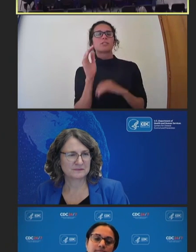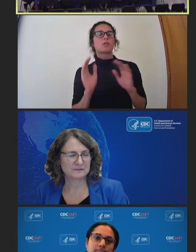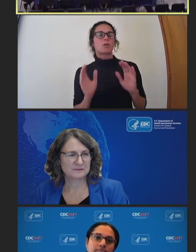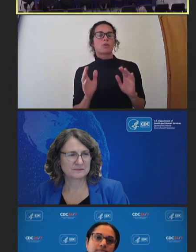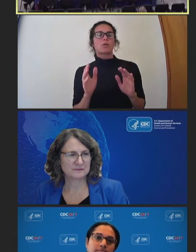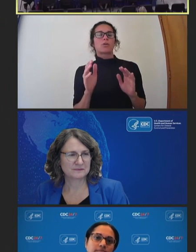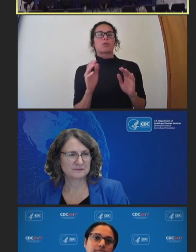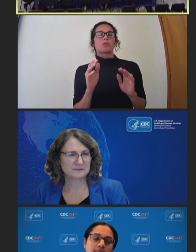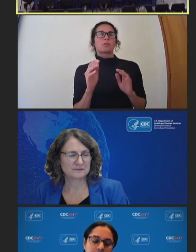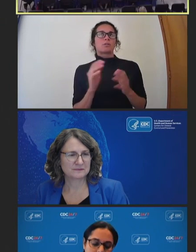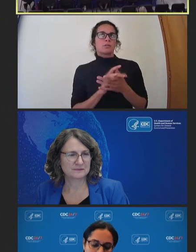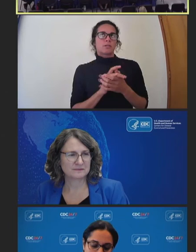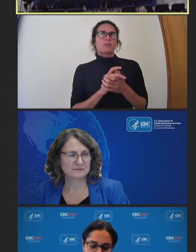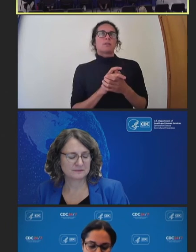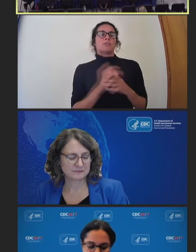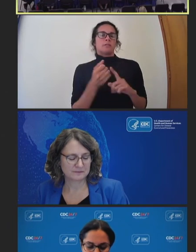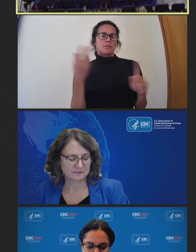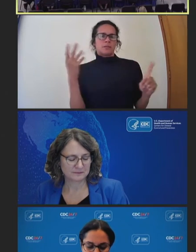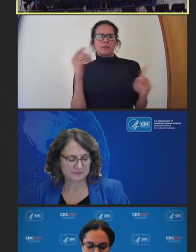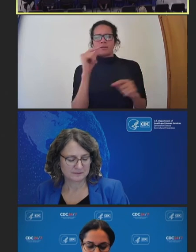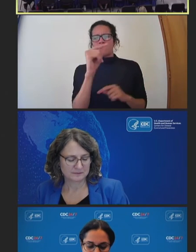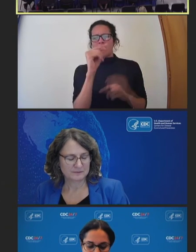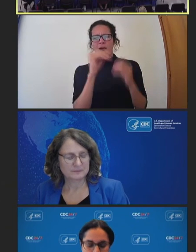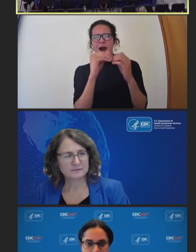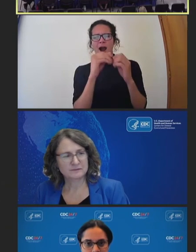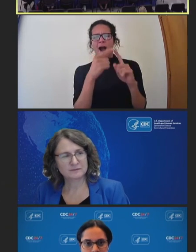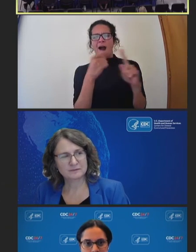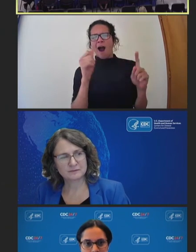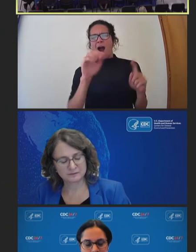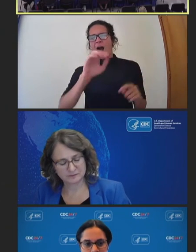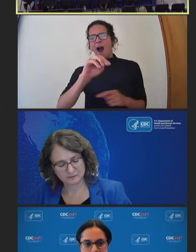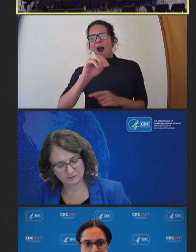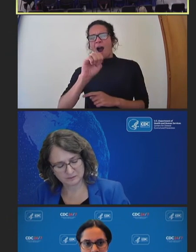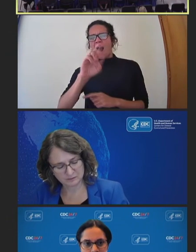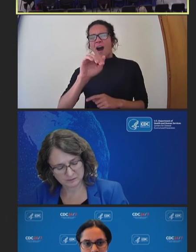more on the commercial question. There are some health departments who are doing a nice job of